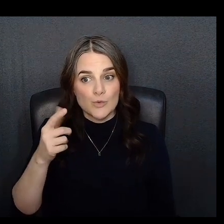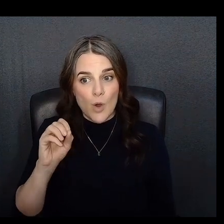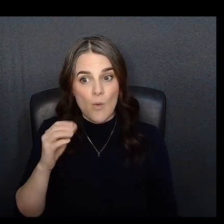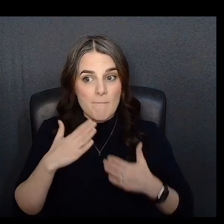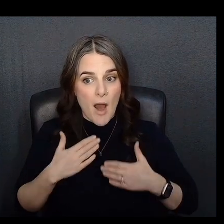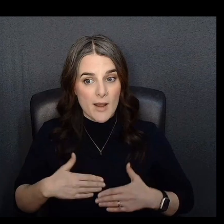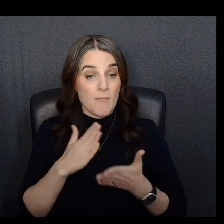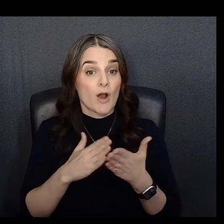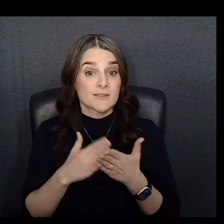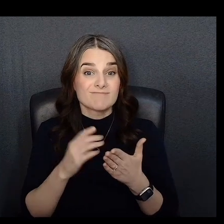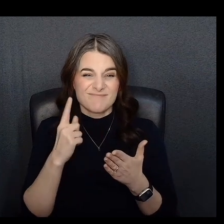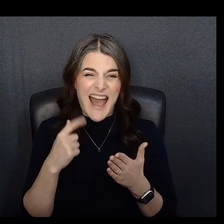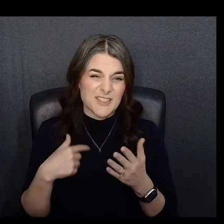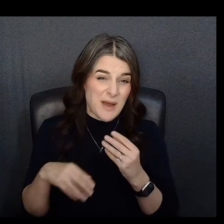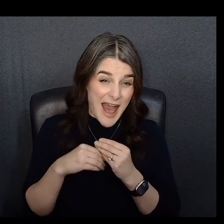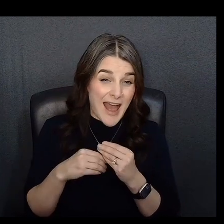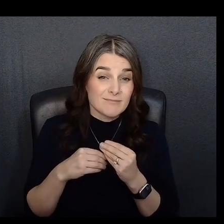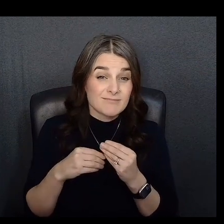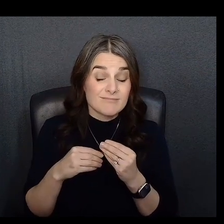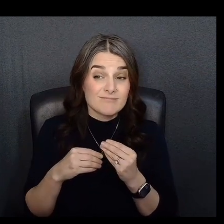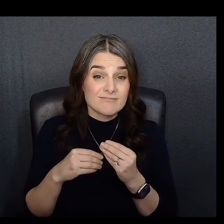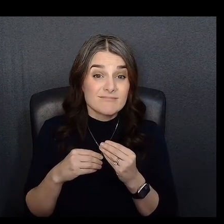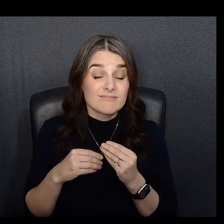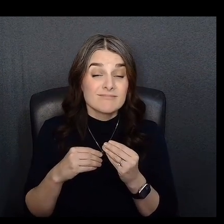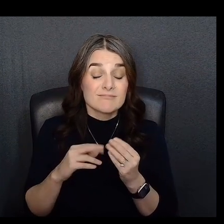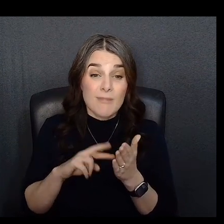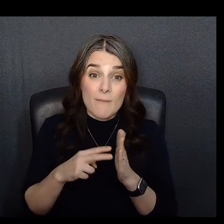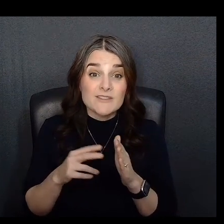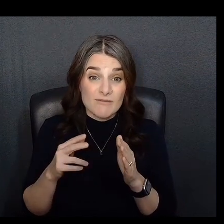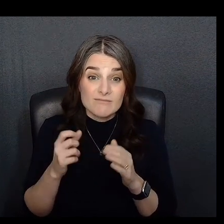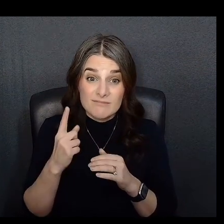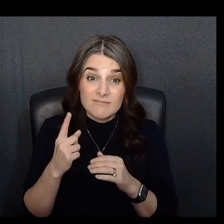add vagina, penis, and breast to this particular page set.